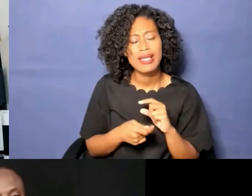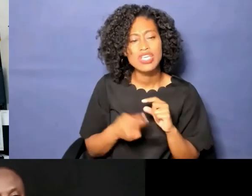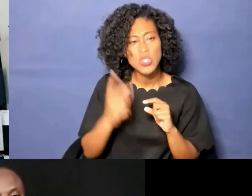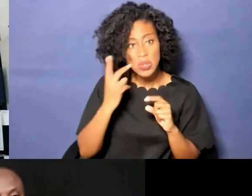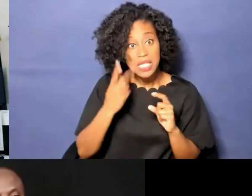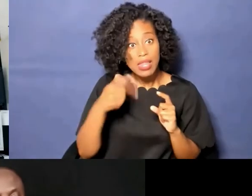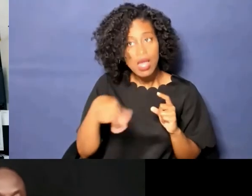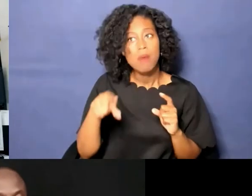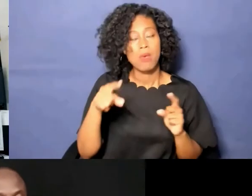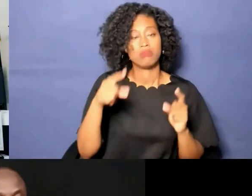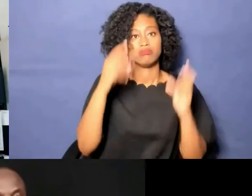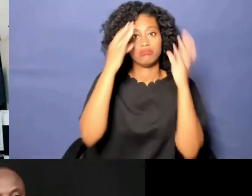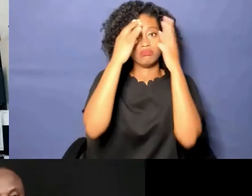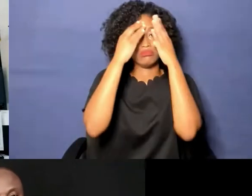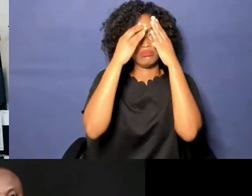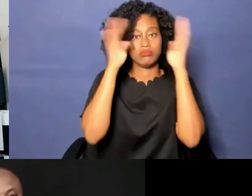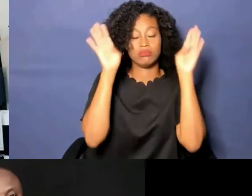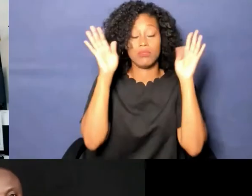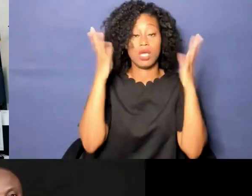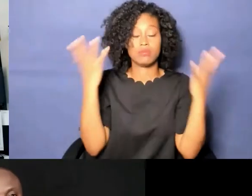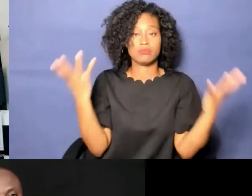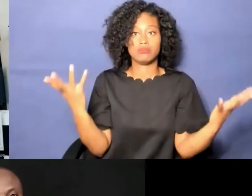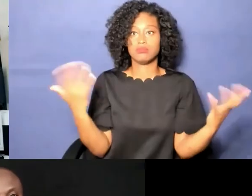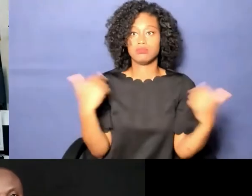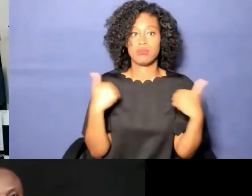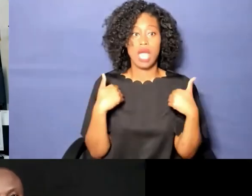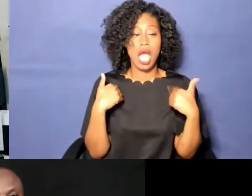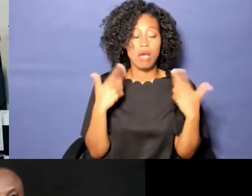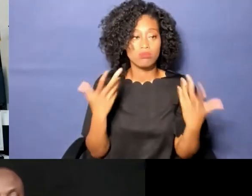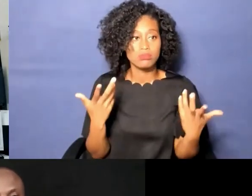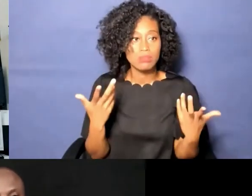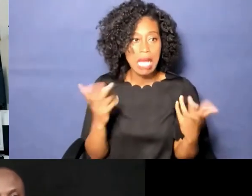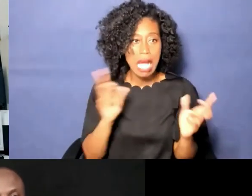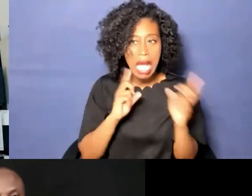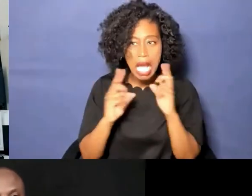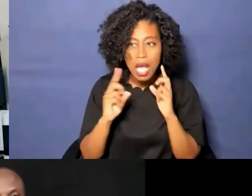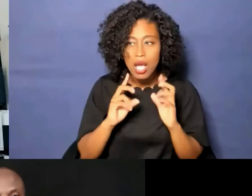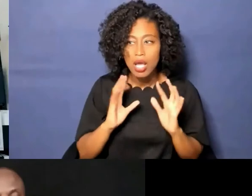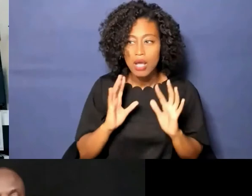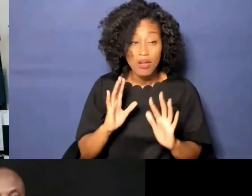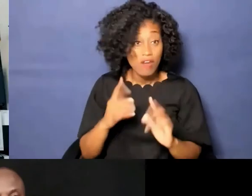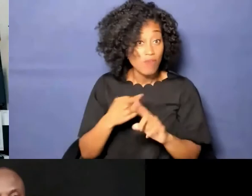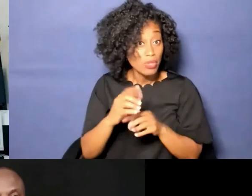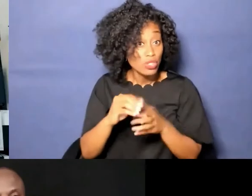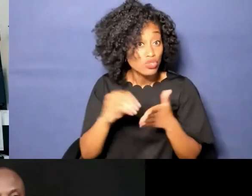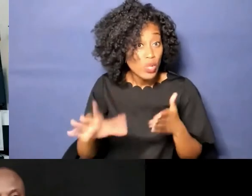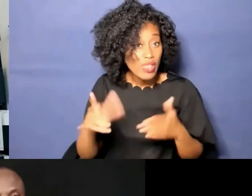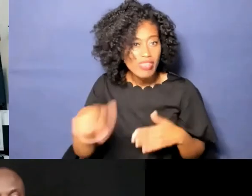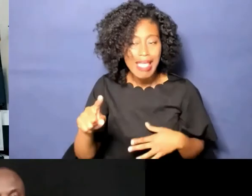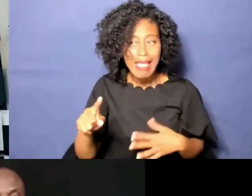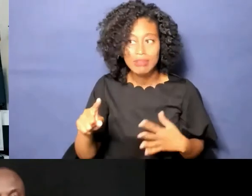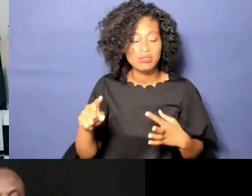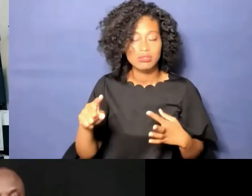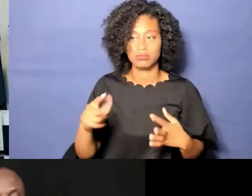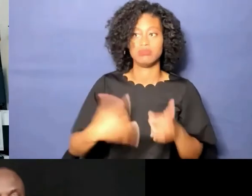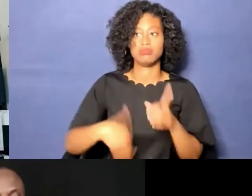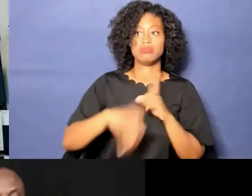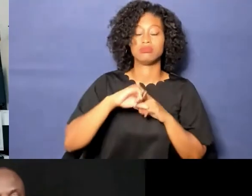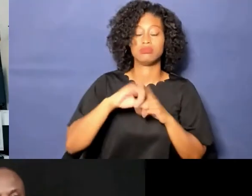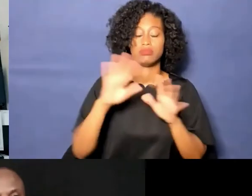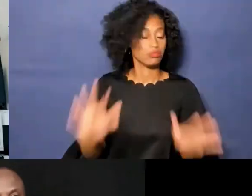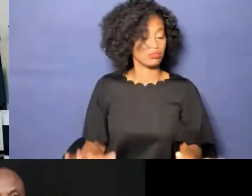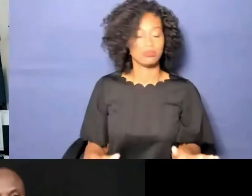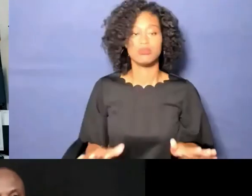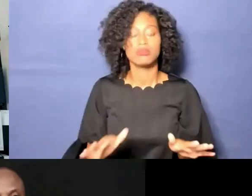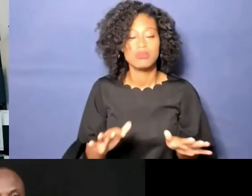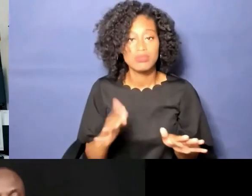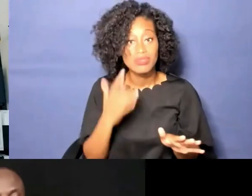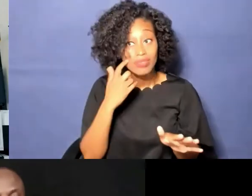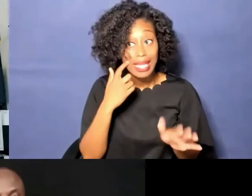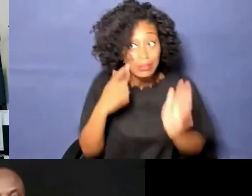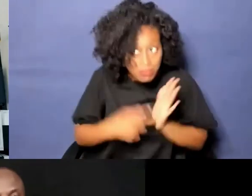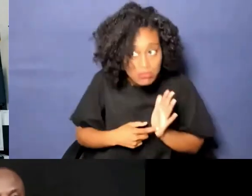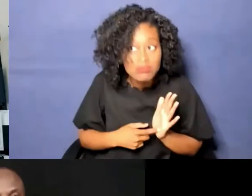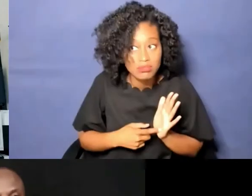shut them. That's what I hear, students that can see and recognize oppression and racism.